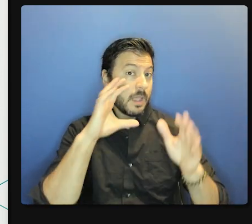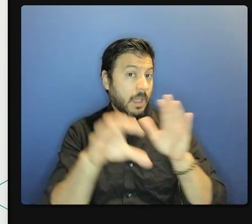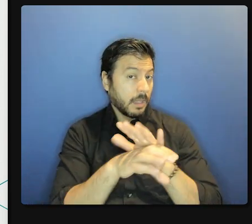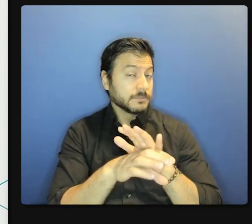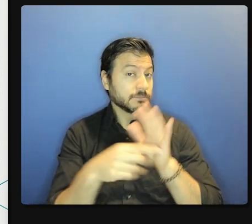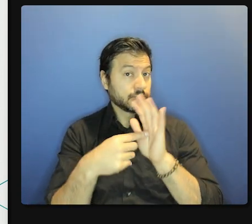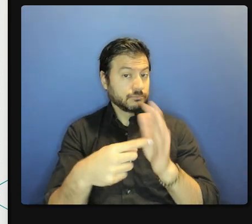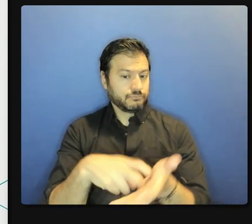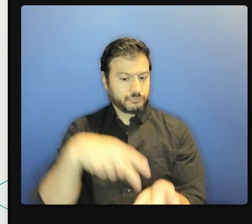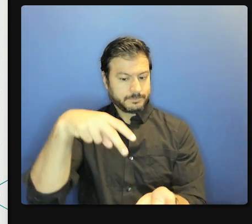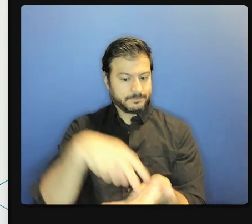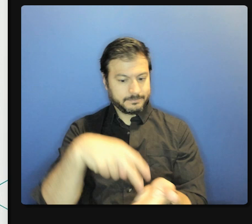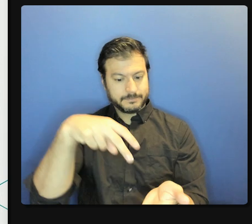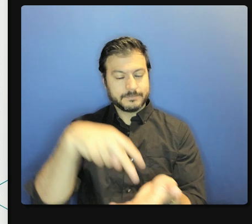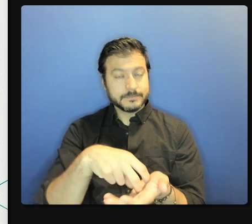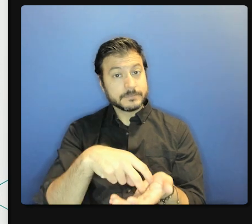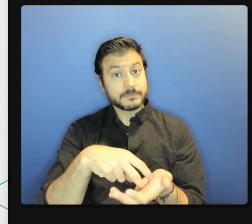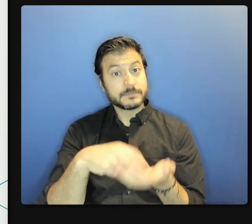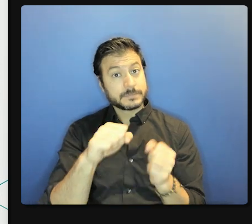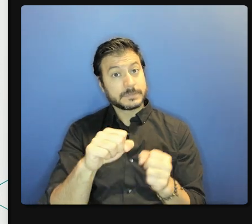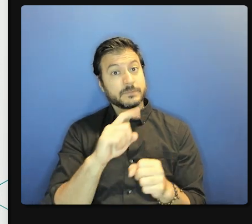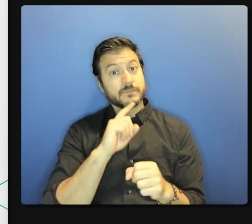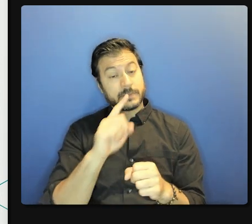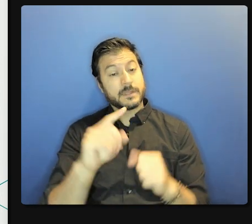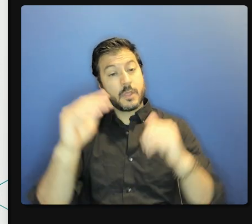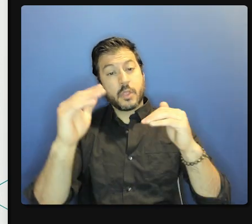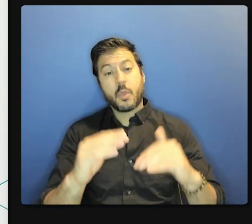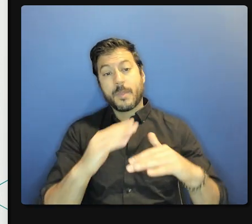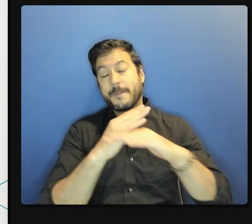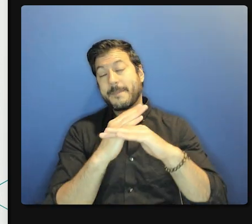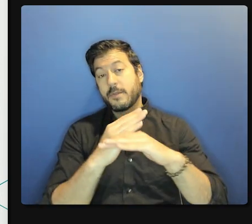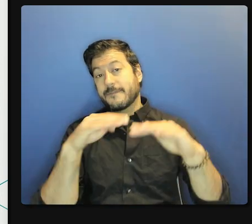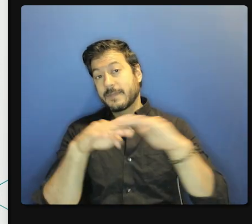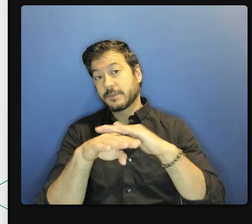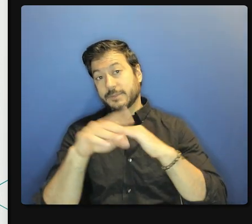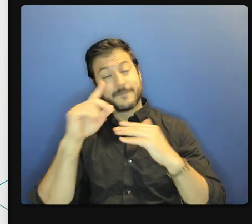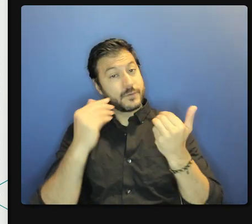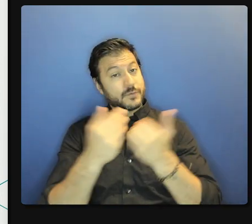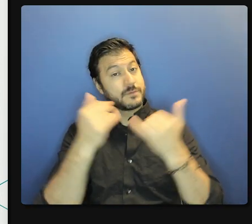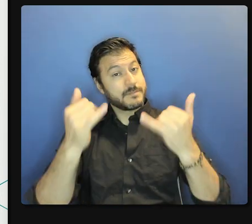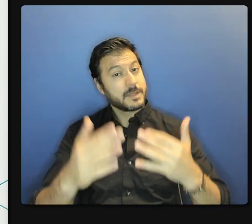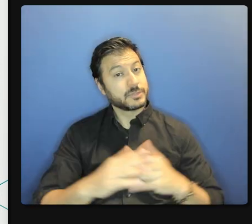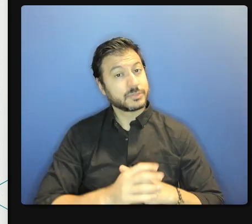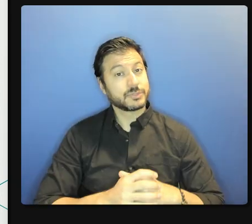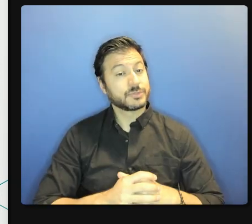Using an icon that signifies that action can lower the barrier of entry for new players.